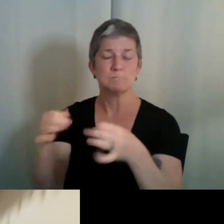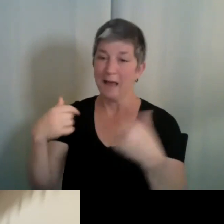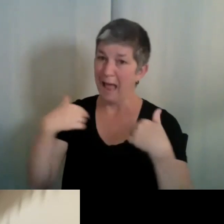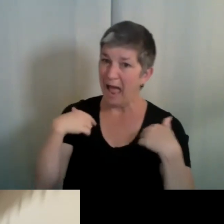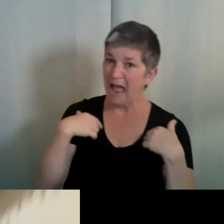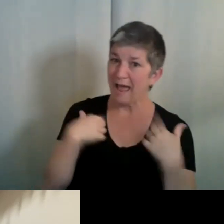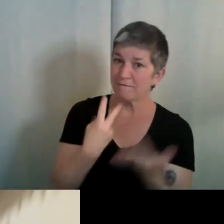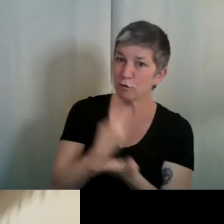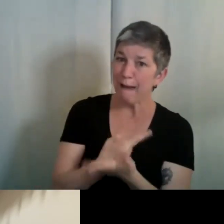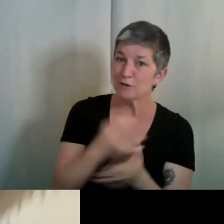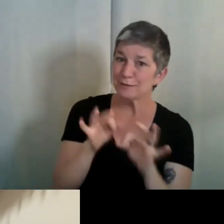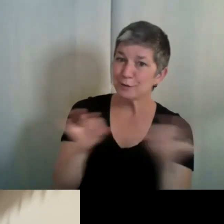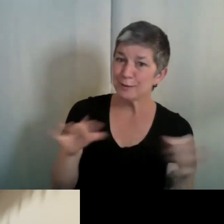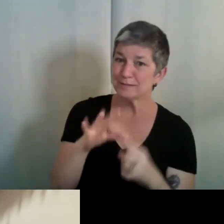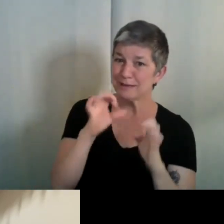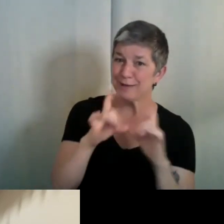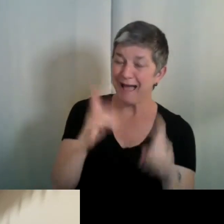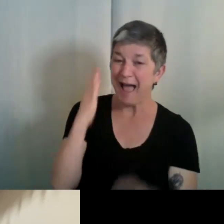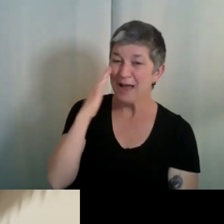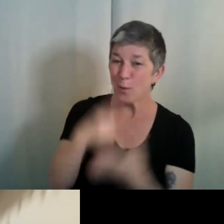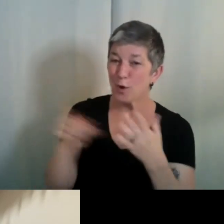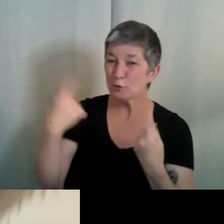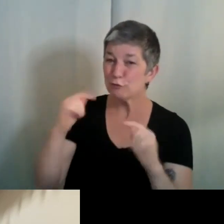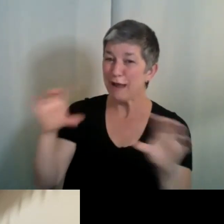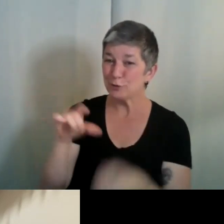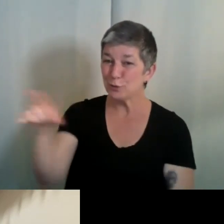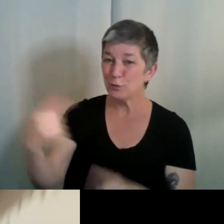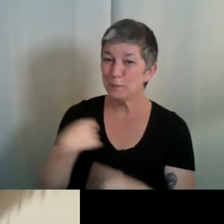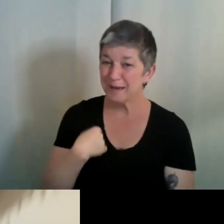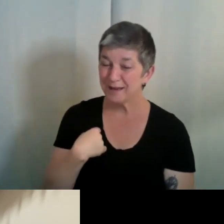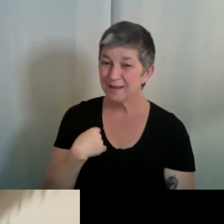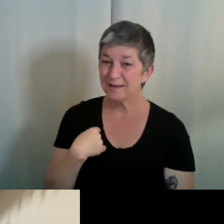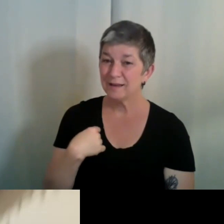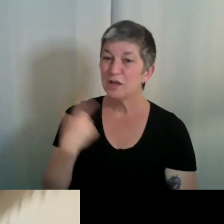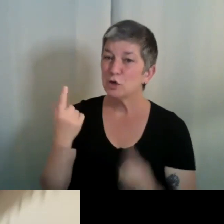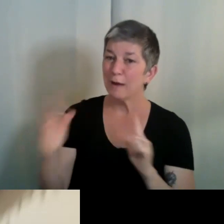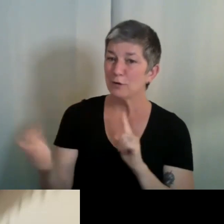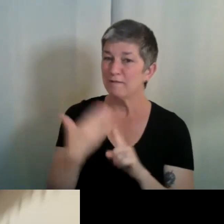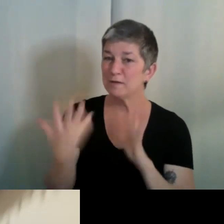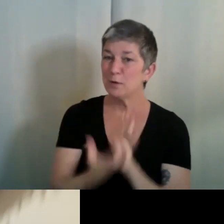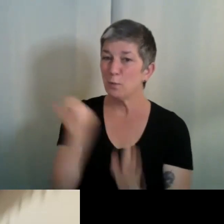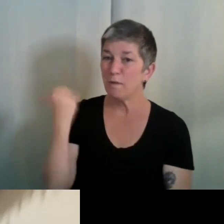education, I know what you're trying to do. You're trying to get me to remove my child from the school so that you're not